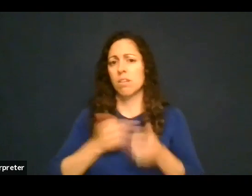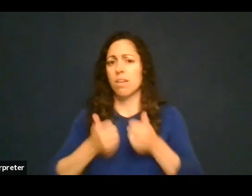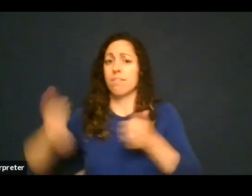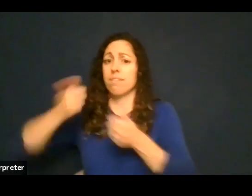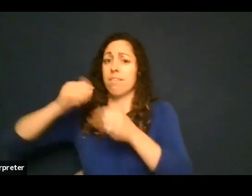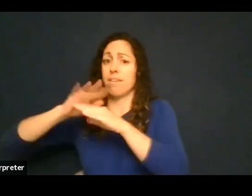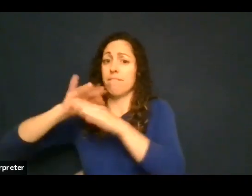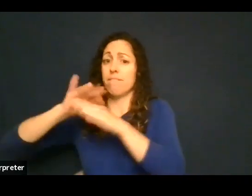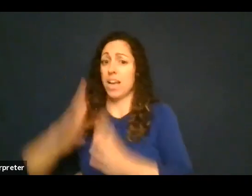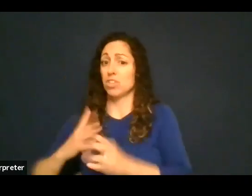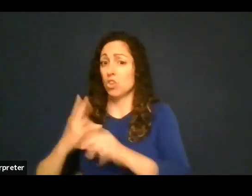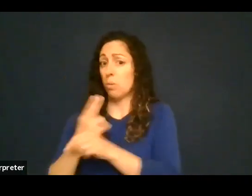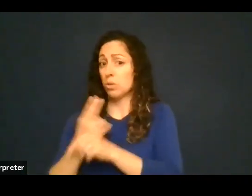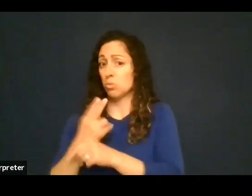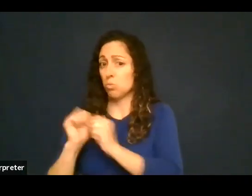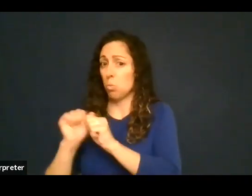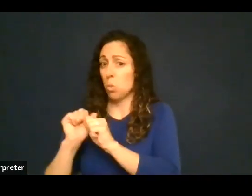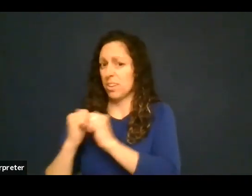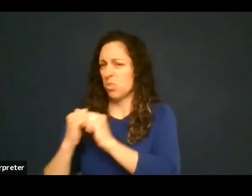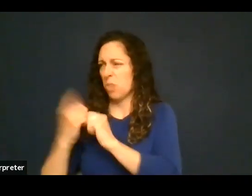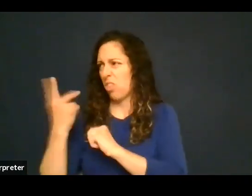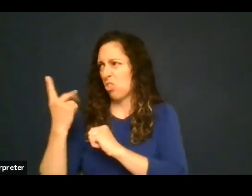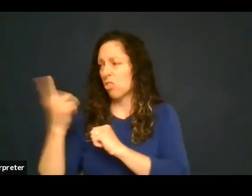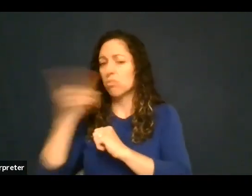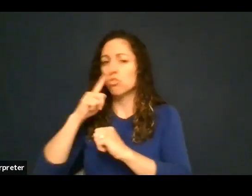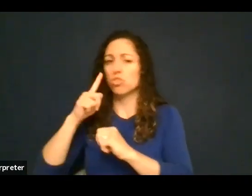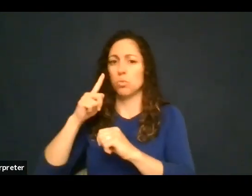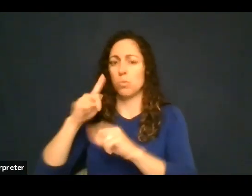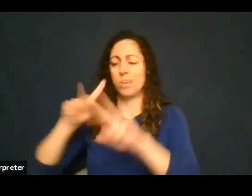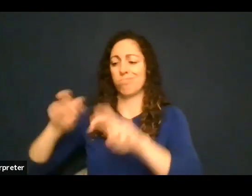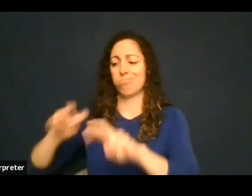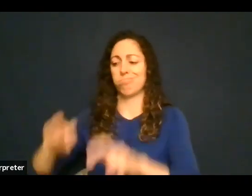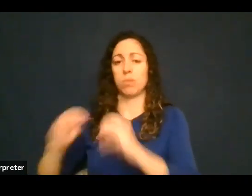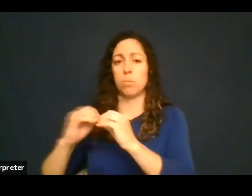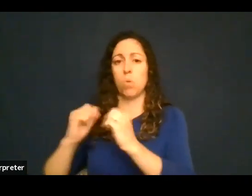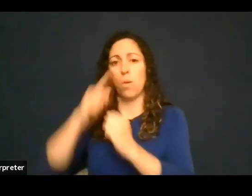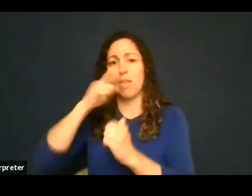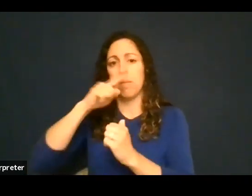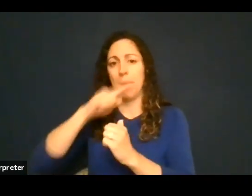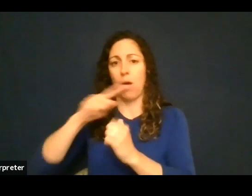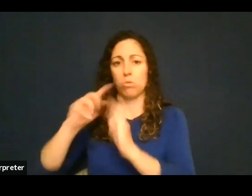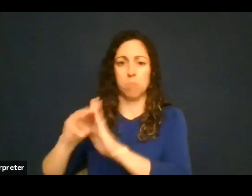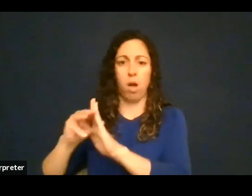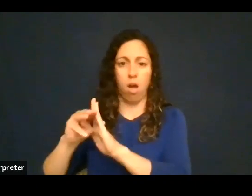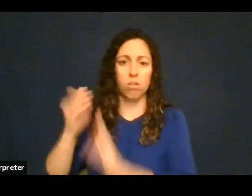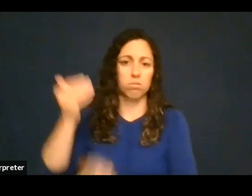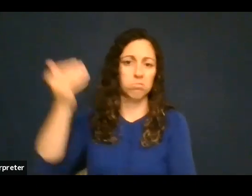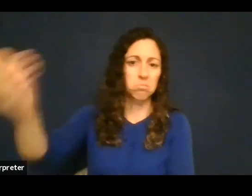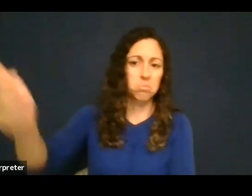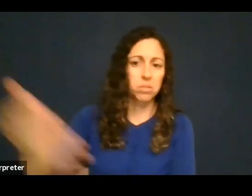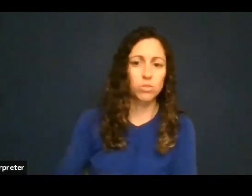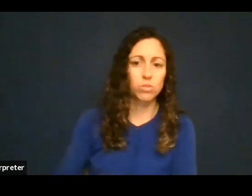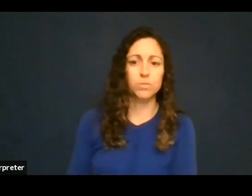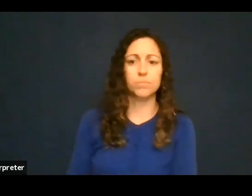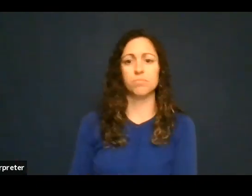as they move forward. Thank you. Maybe I can add from a clinical development perspective.